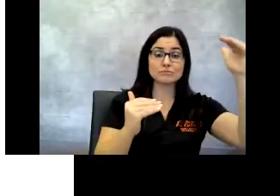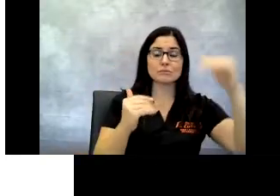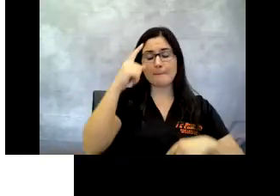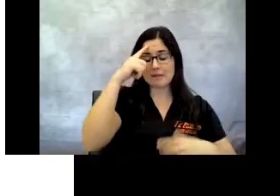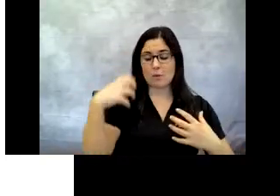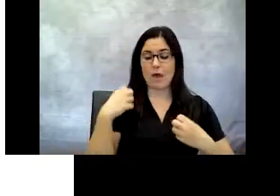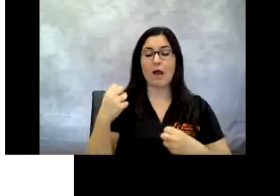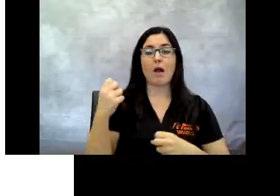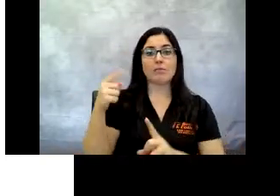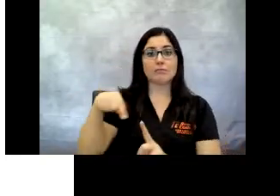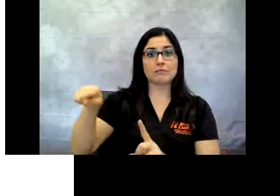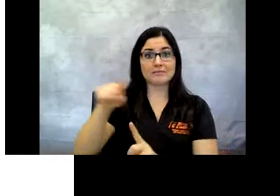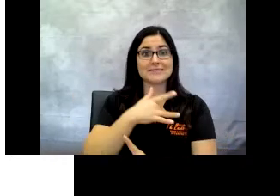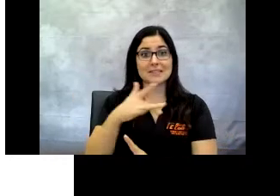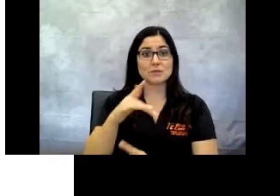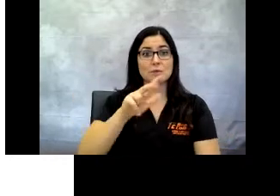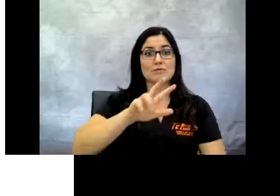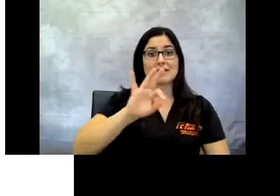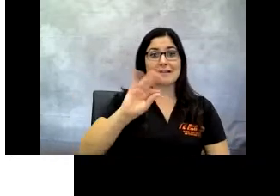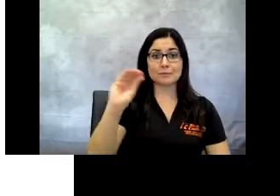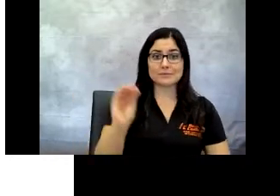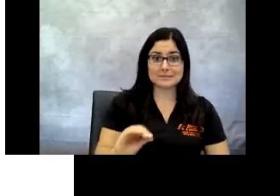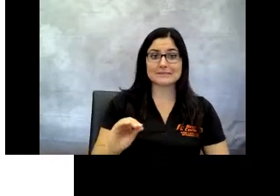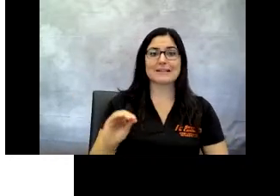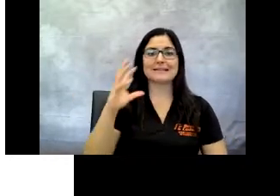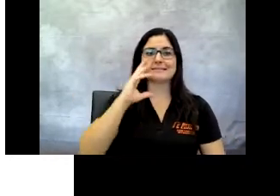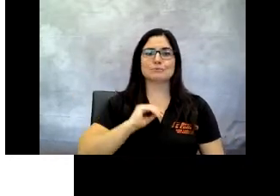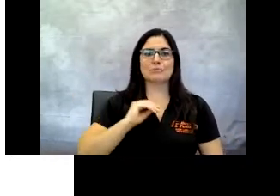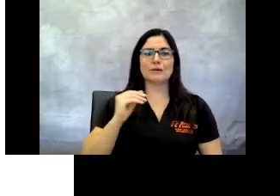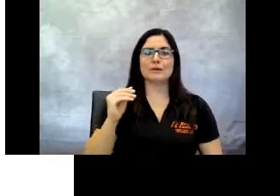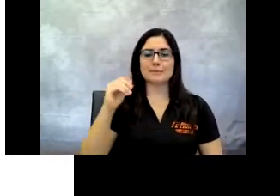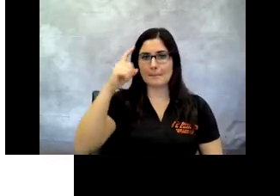The 39% of students in college experienced significant mental illness.